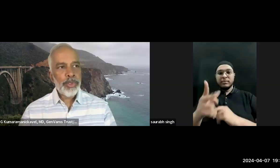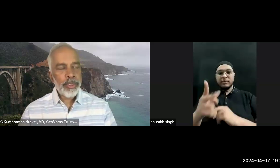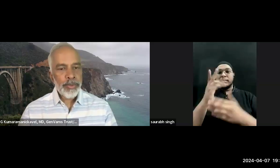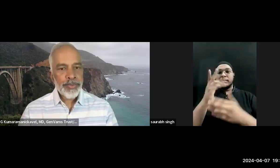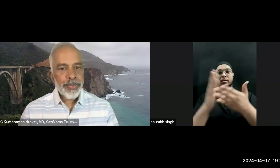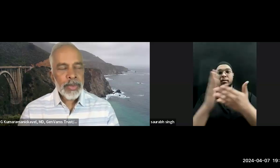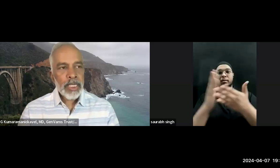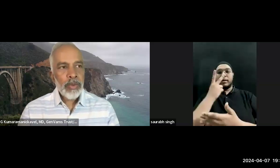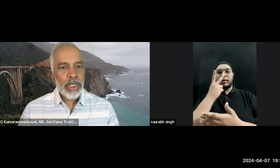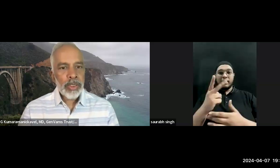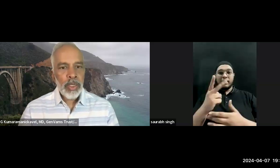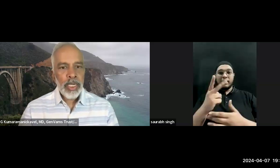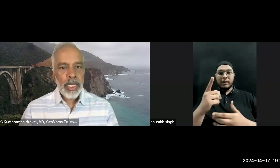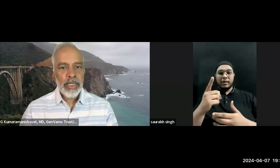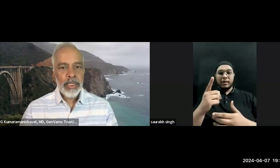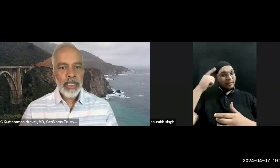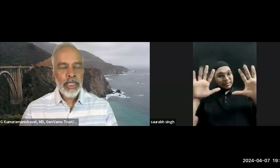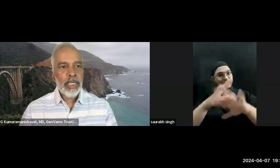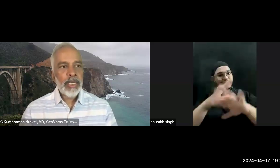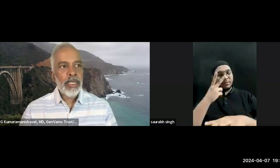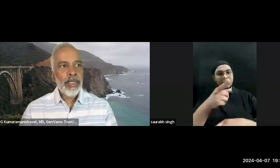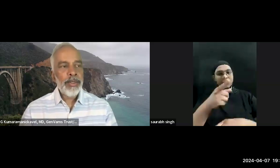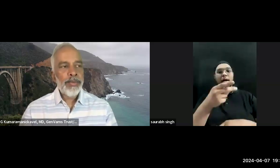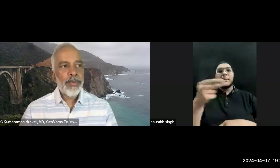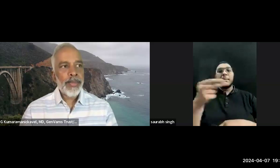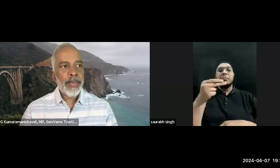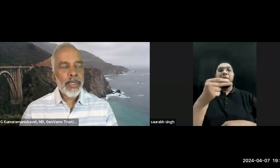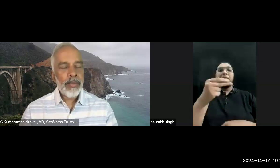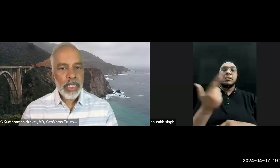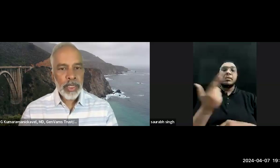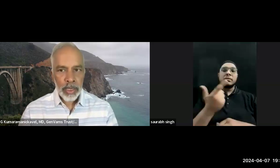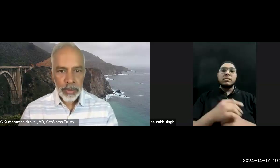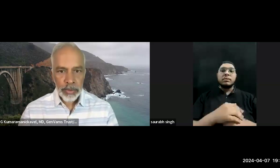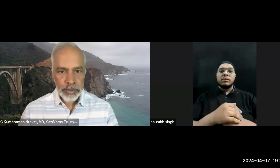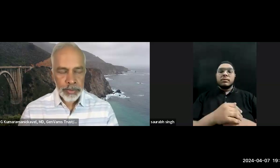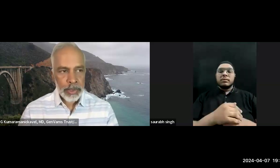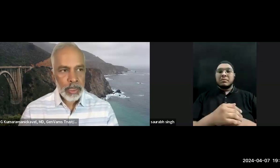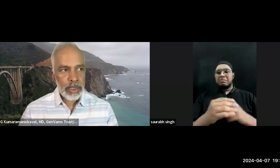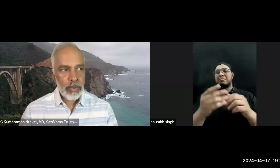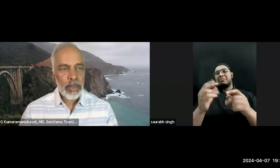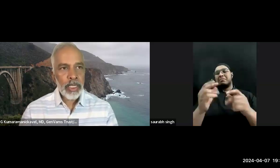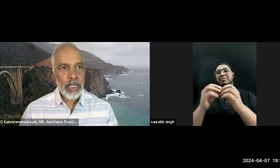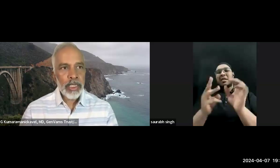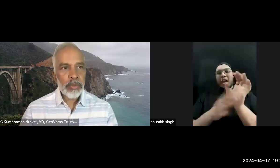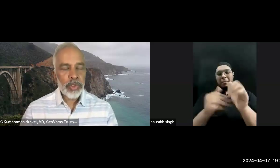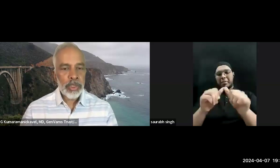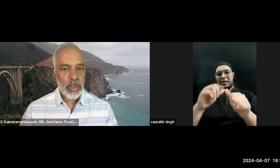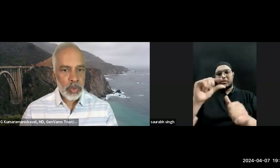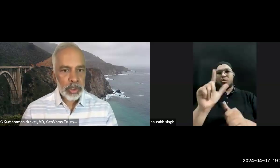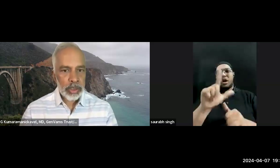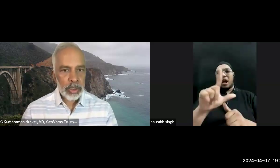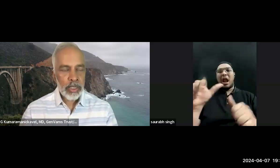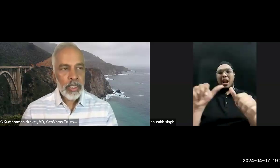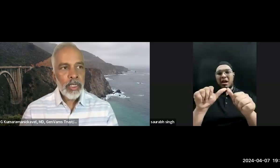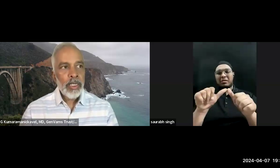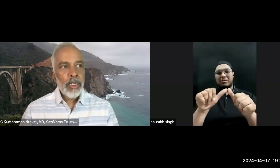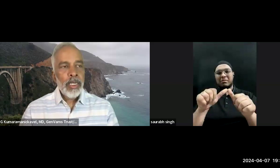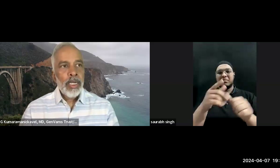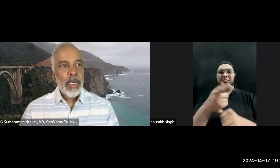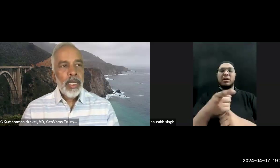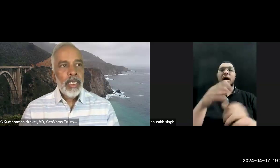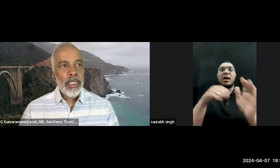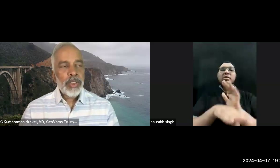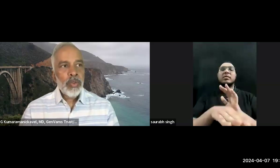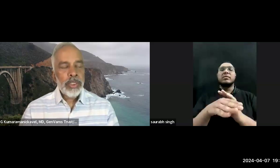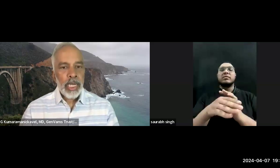portion which is called as the macula and this macula contains most of the cones and these cones